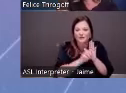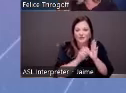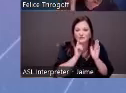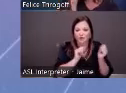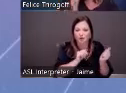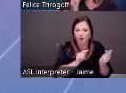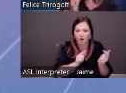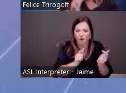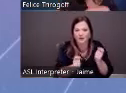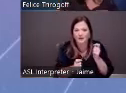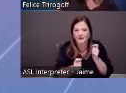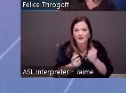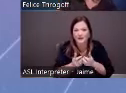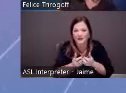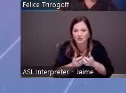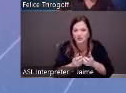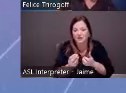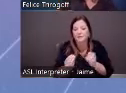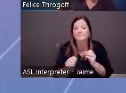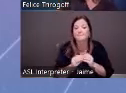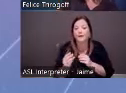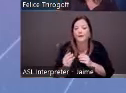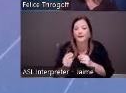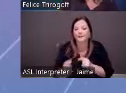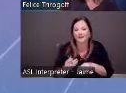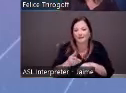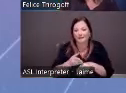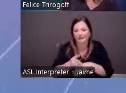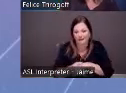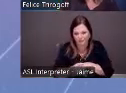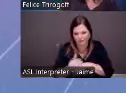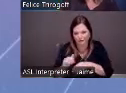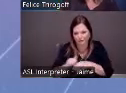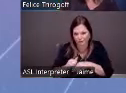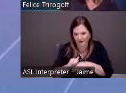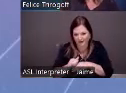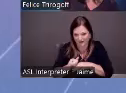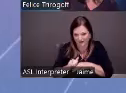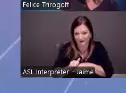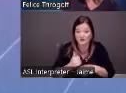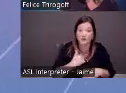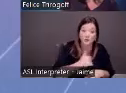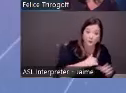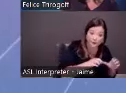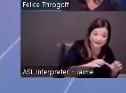more immediately after the training. The way we did it was several months